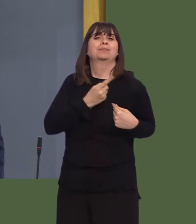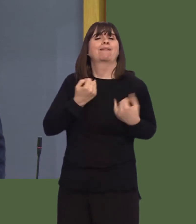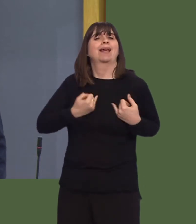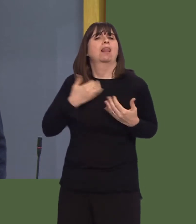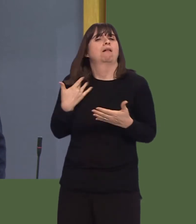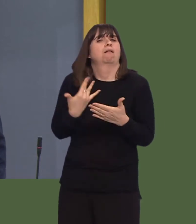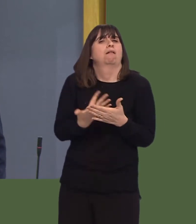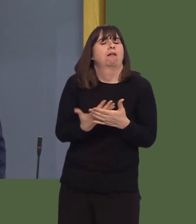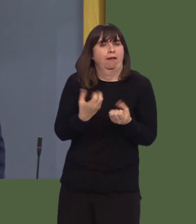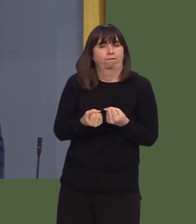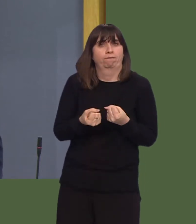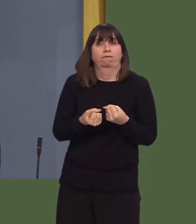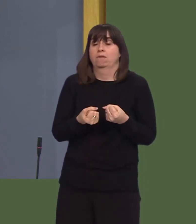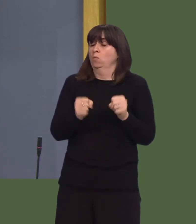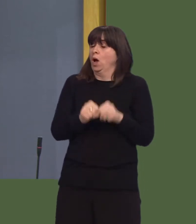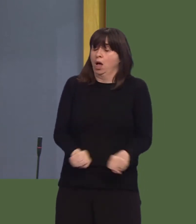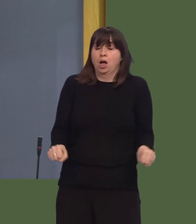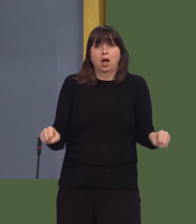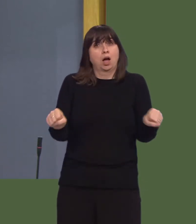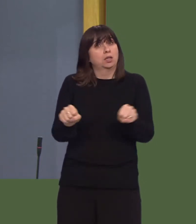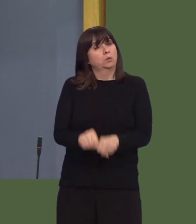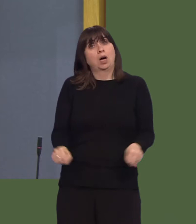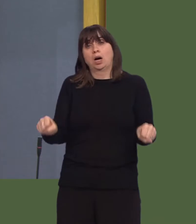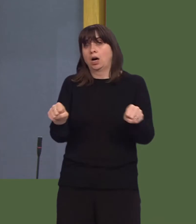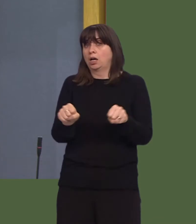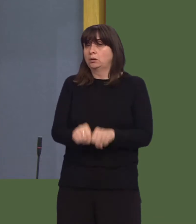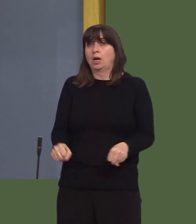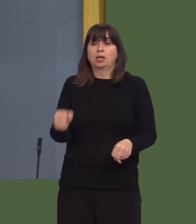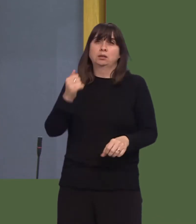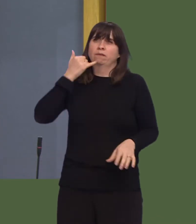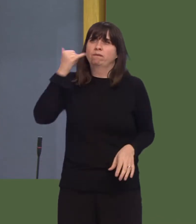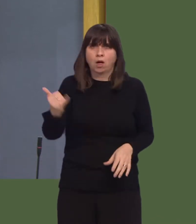illnesses, but still no ambulance arrived, after multiple follow-up calls.